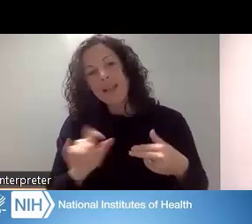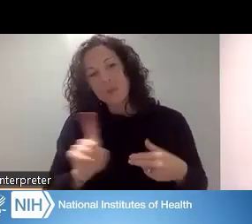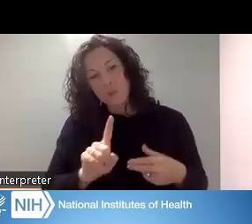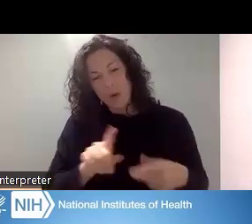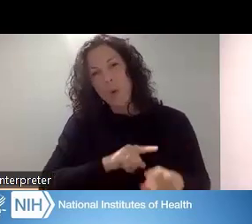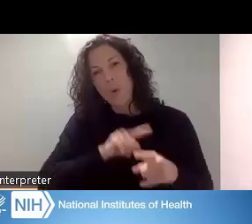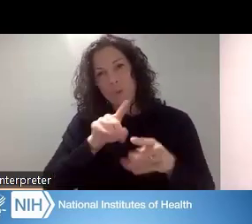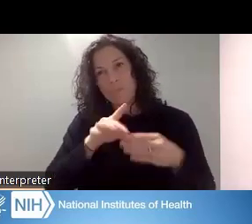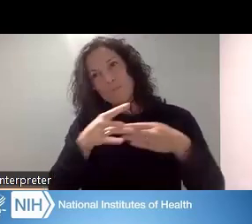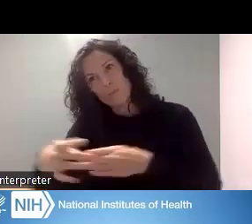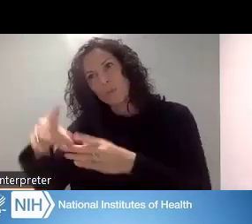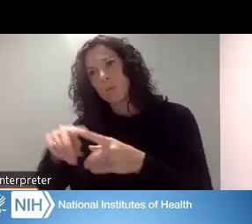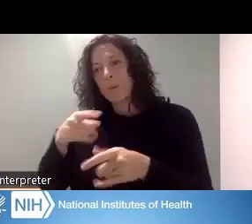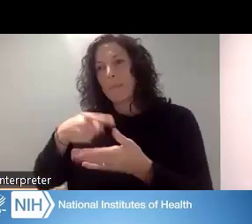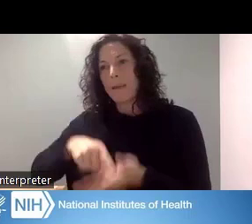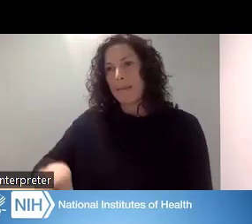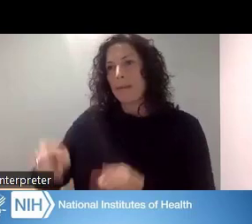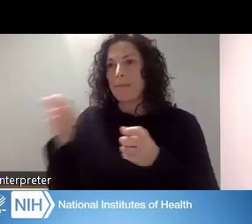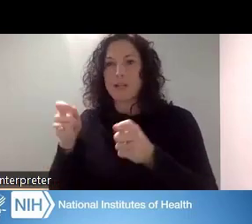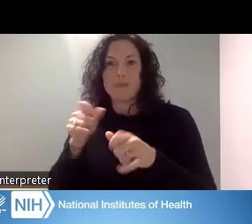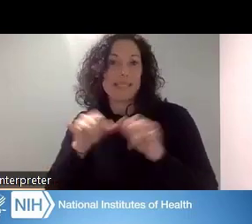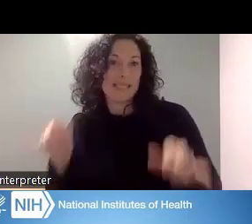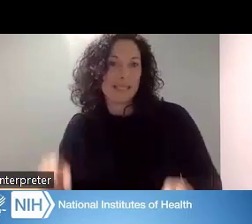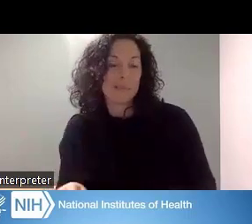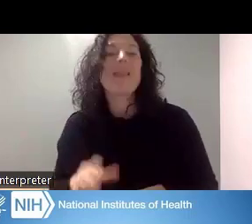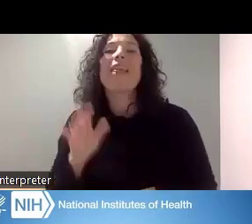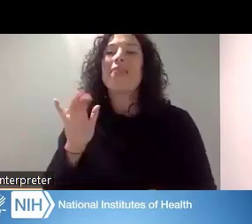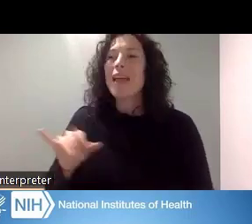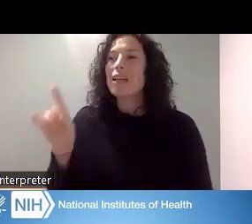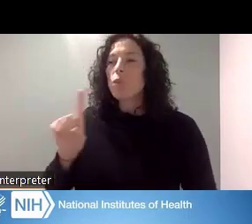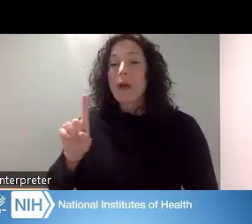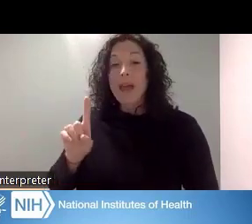into the payment management system, which is where your FFR can be submitted.